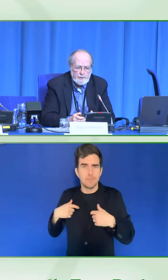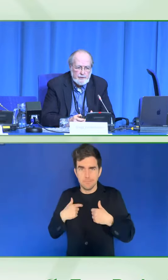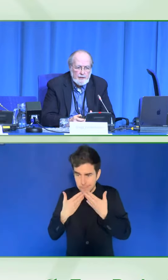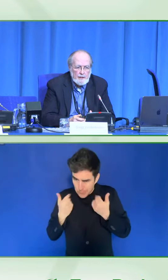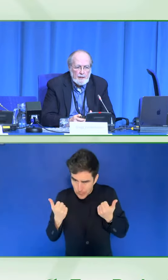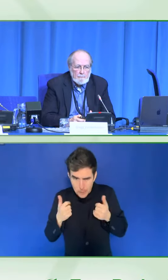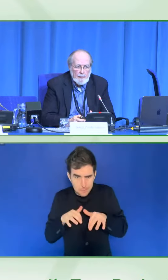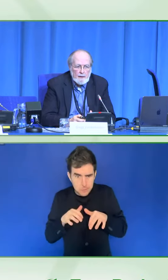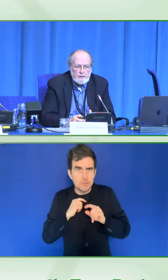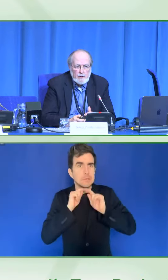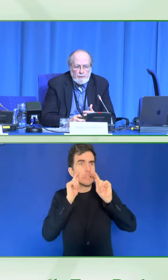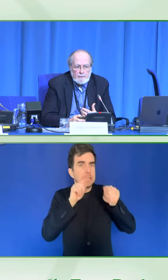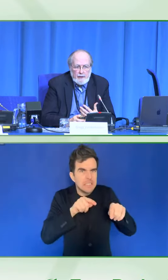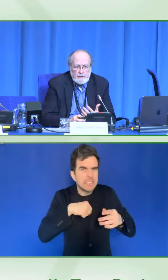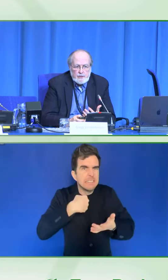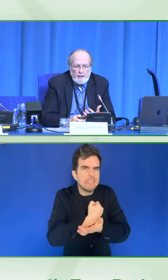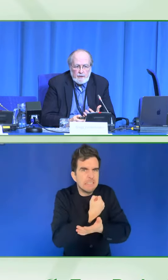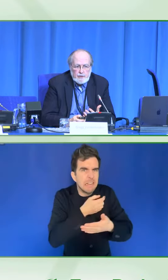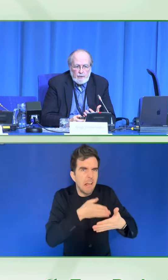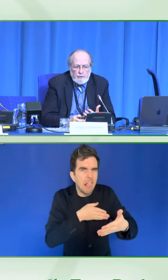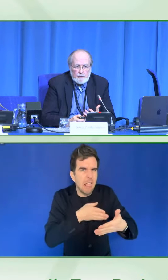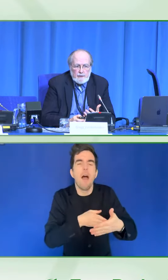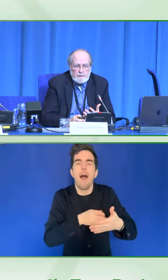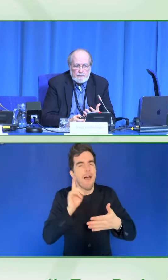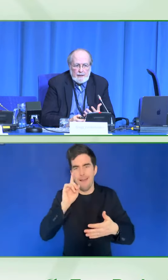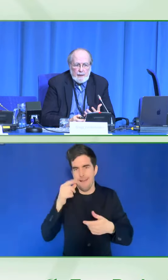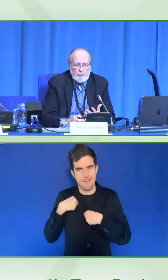Now Morphic... This is the wrong presentation.